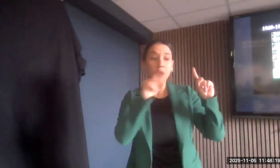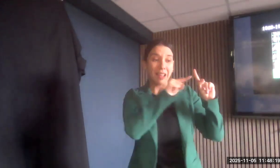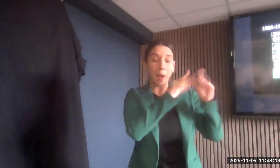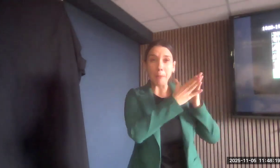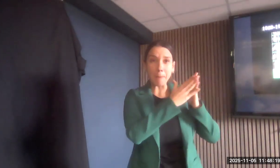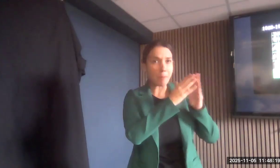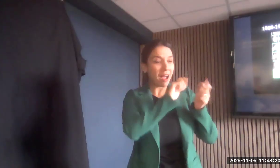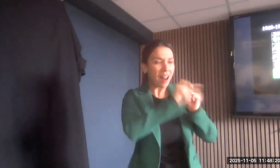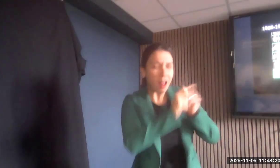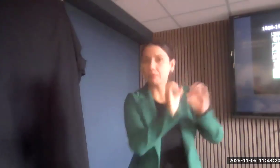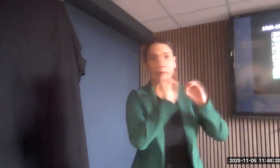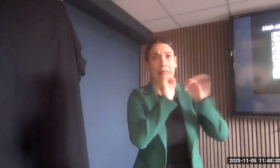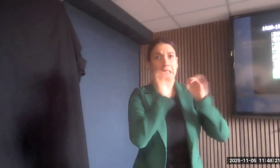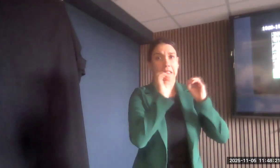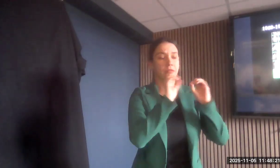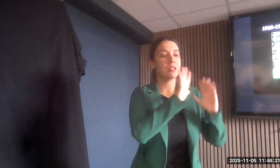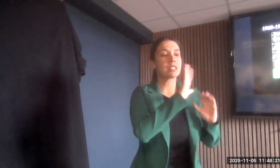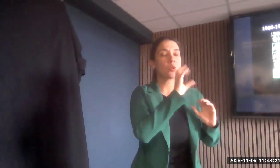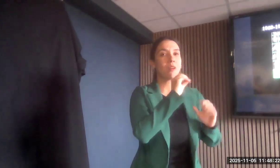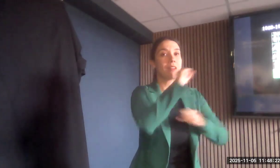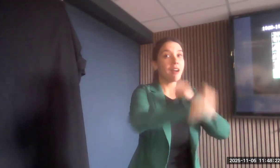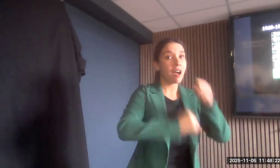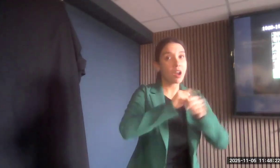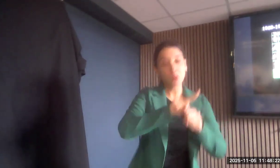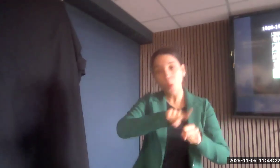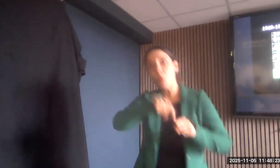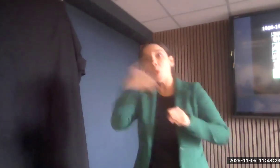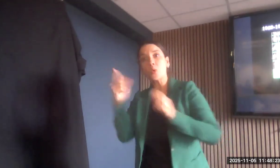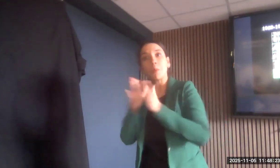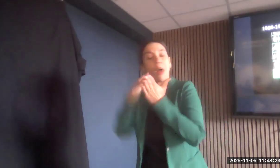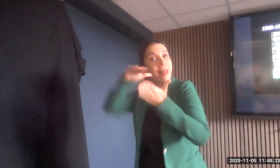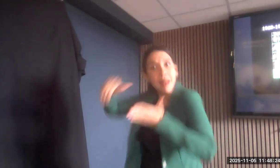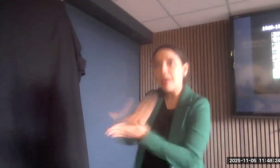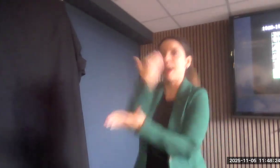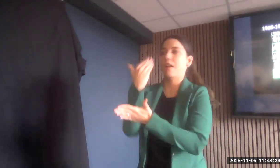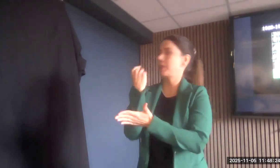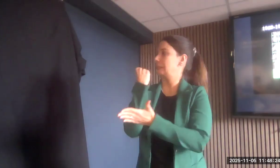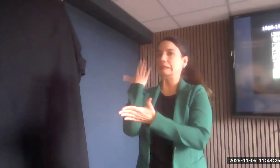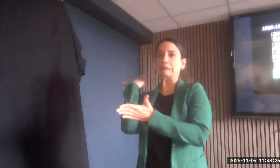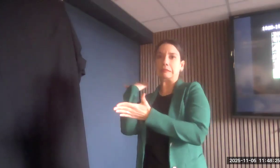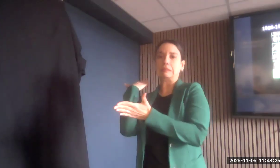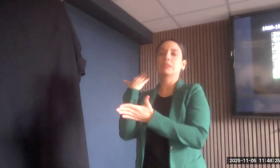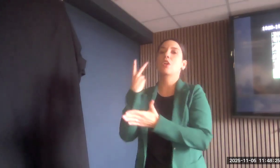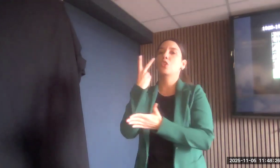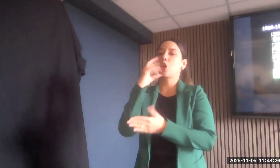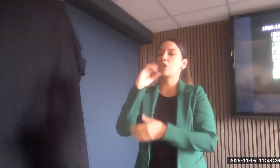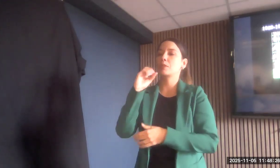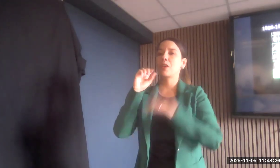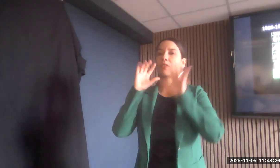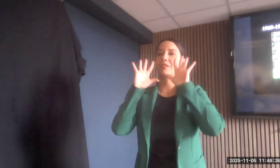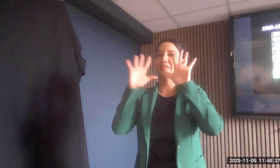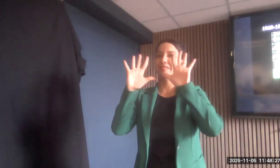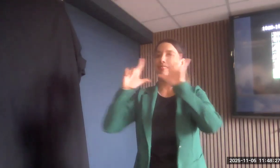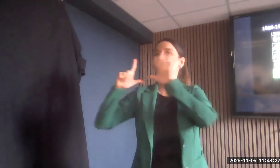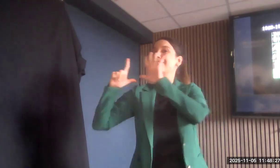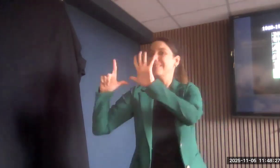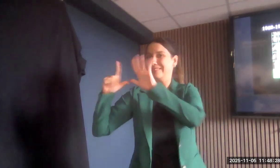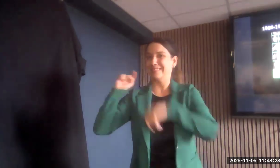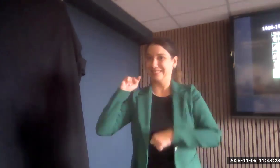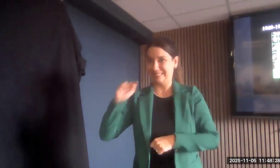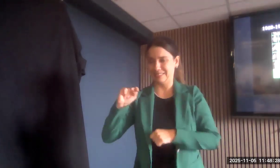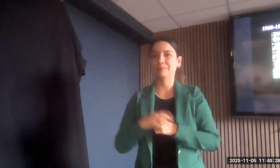And then many years later, so from 1969 to 1990, we decided that the last one would be made, and then in 2017, a new version.